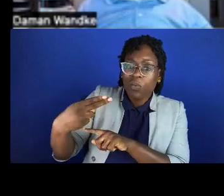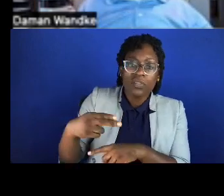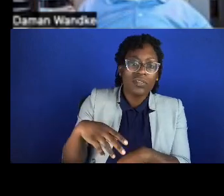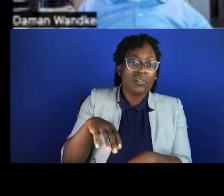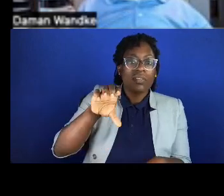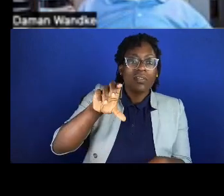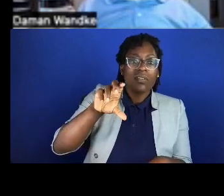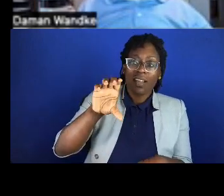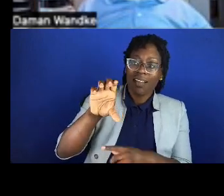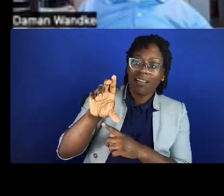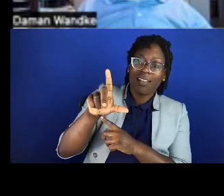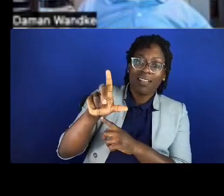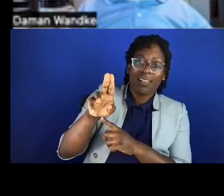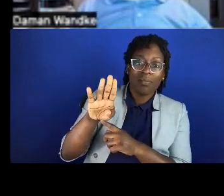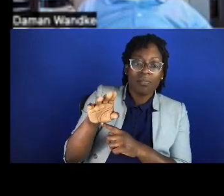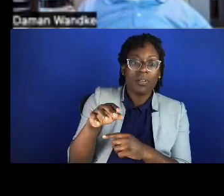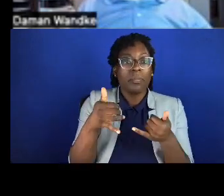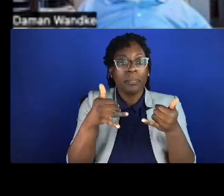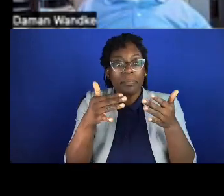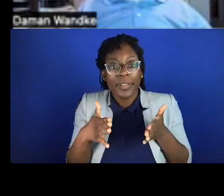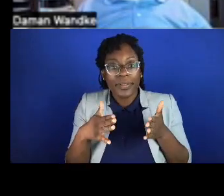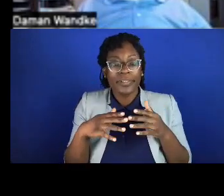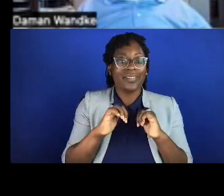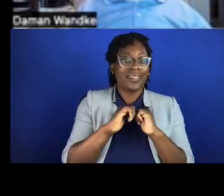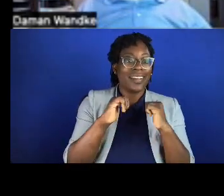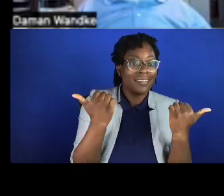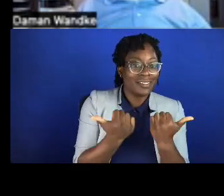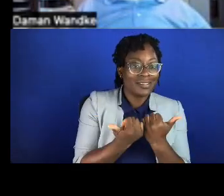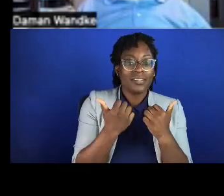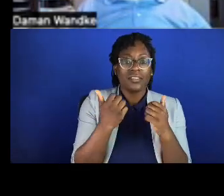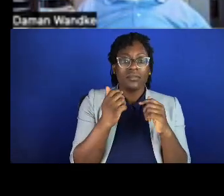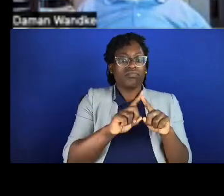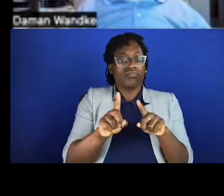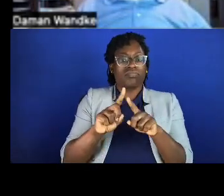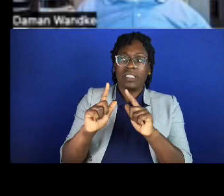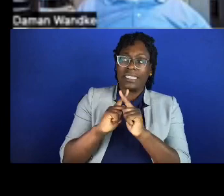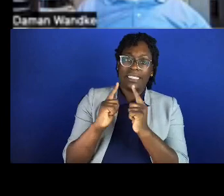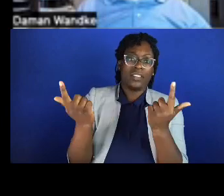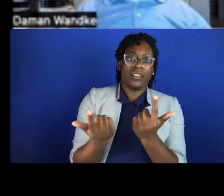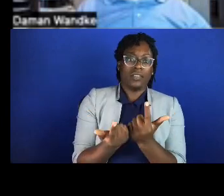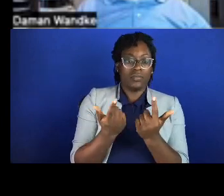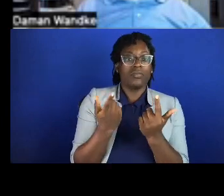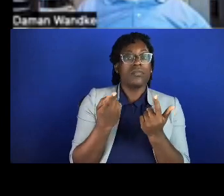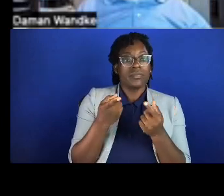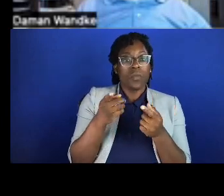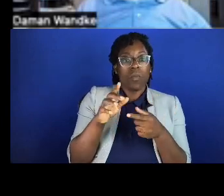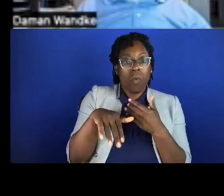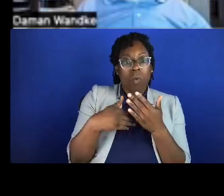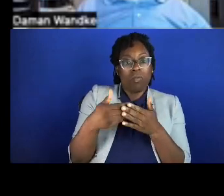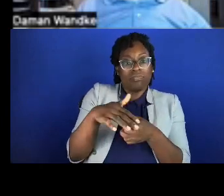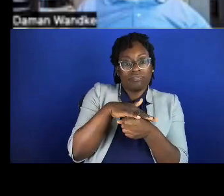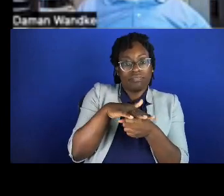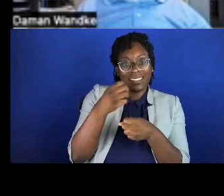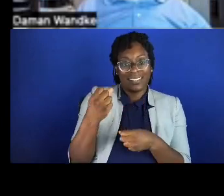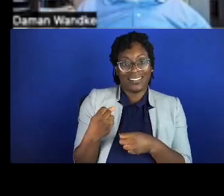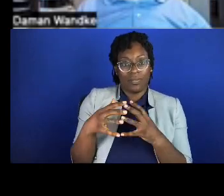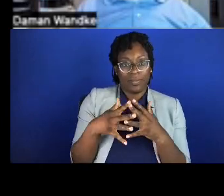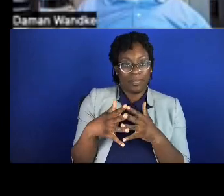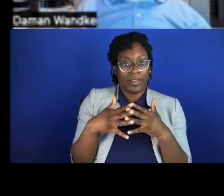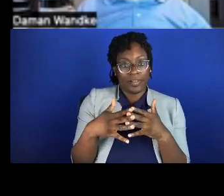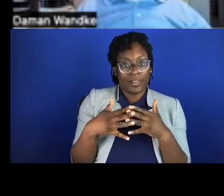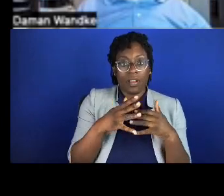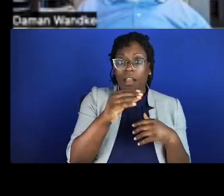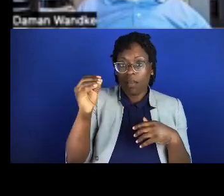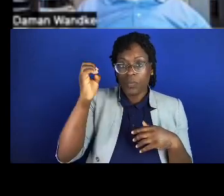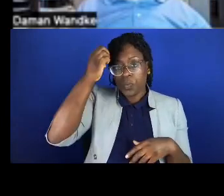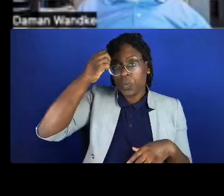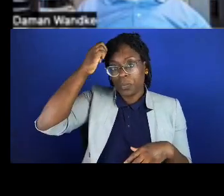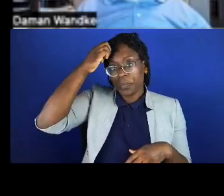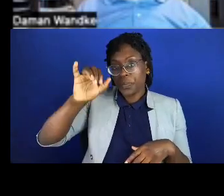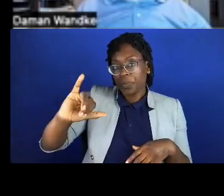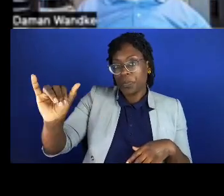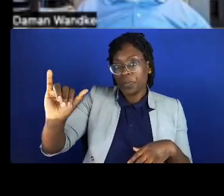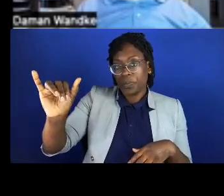clubs, players, leagues and agencies in South America and Europe.